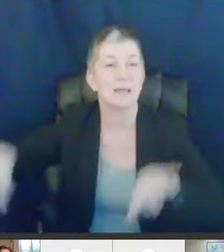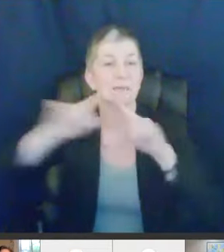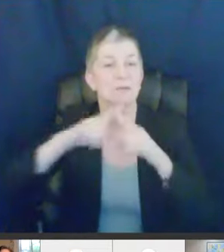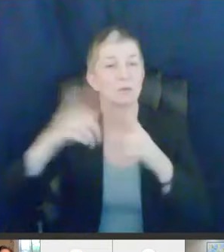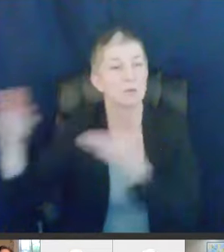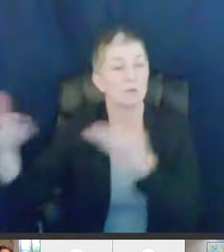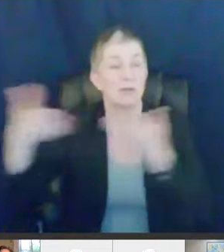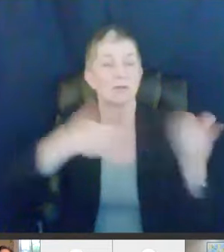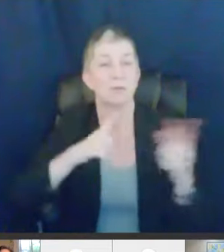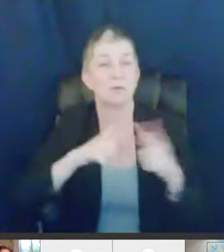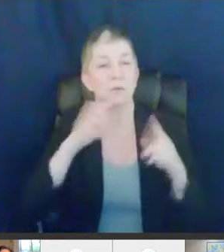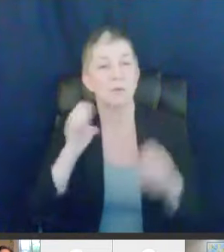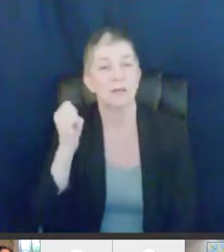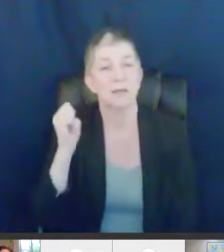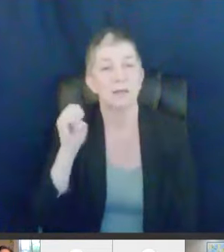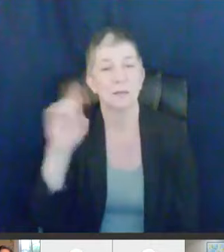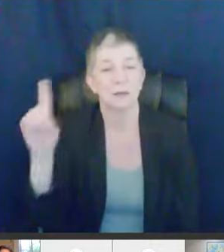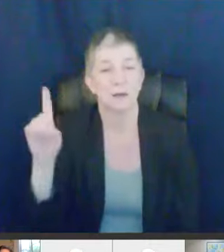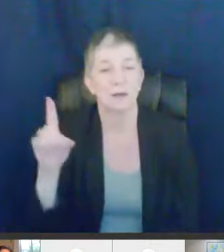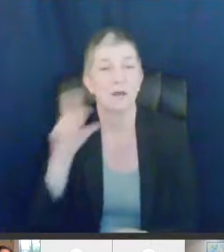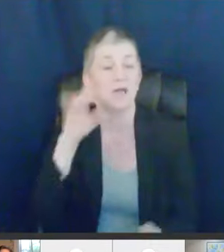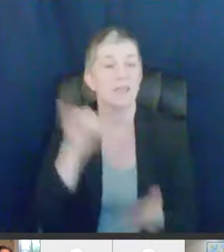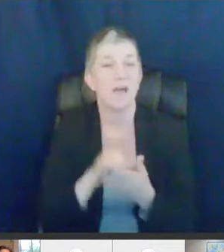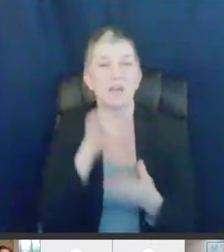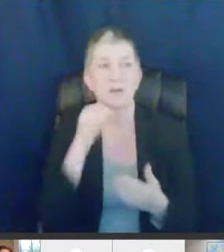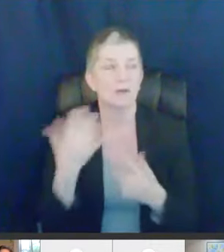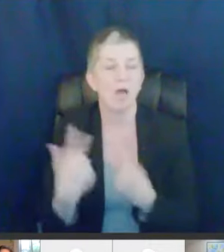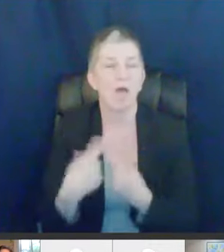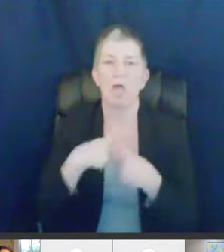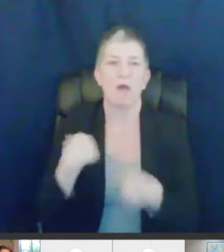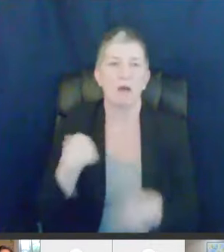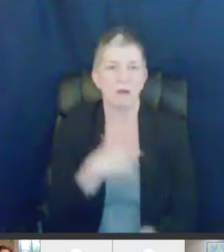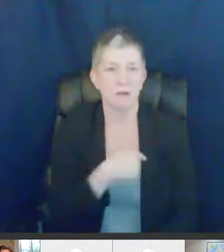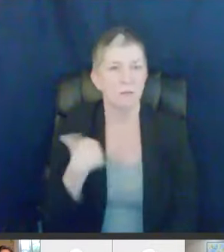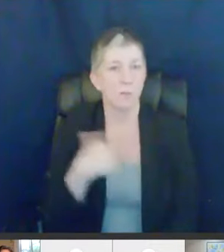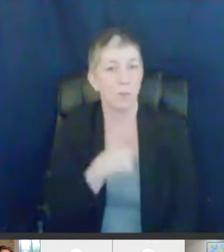department you're not imposing on us we're here to help so if you're having